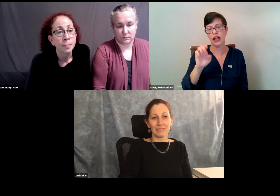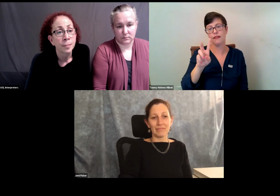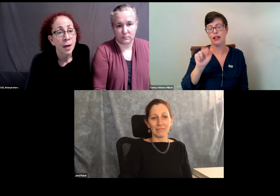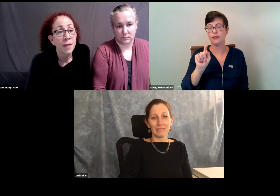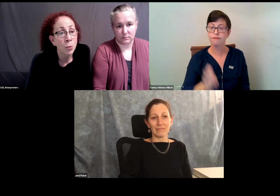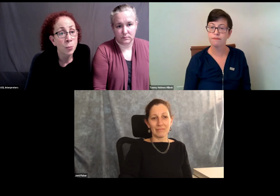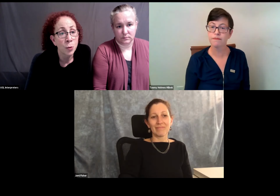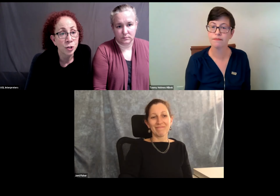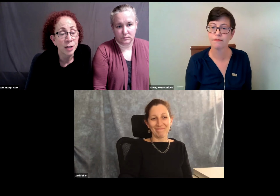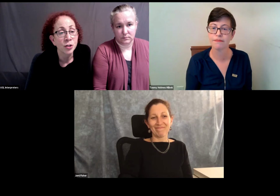And that will promote change.